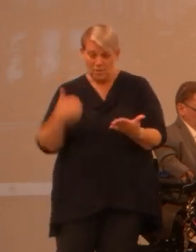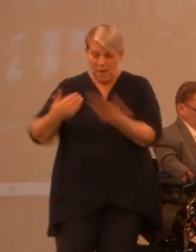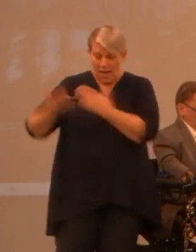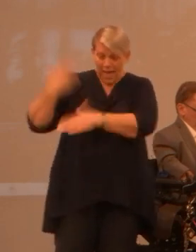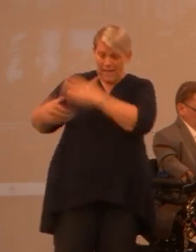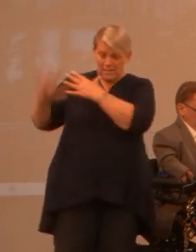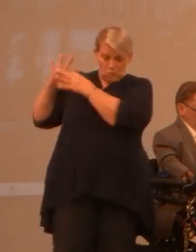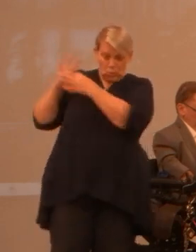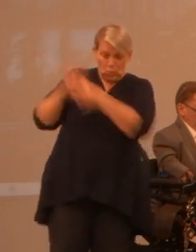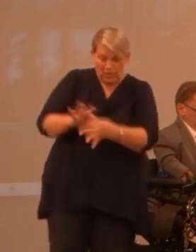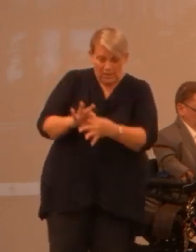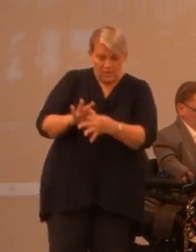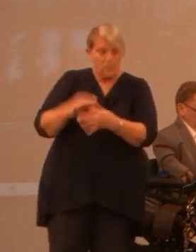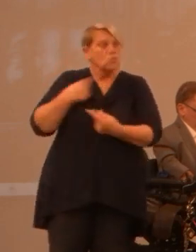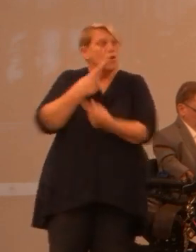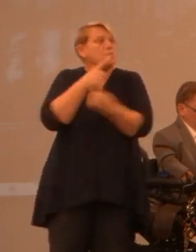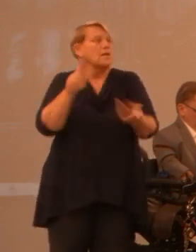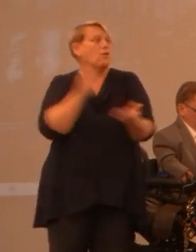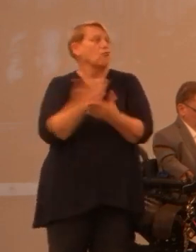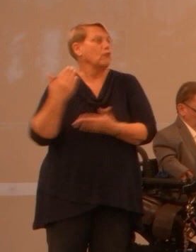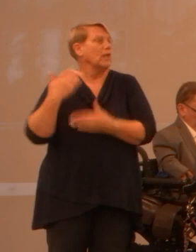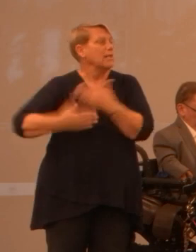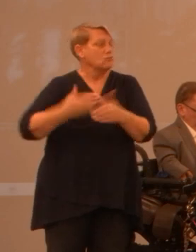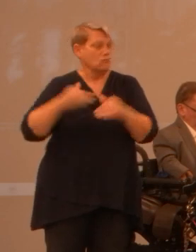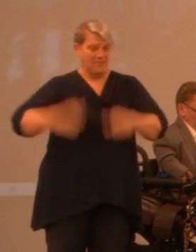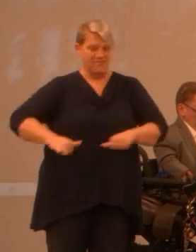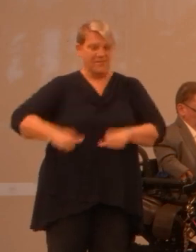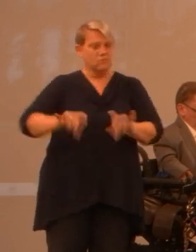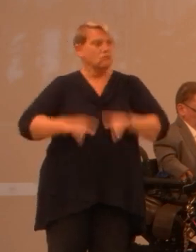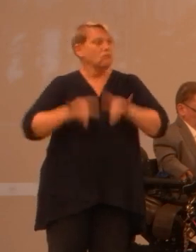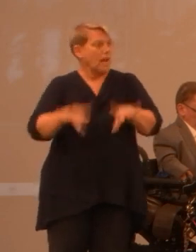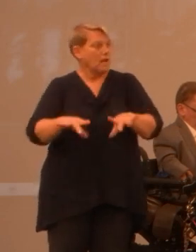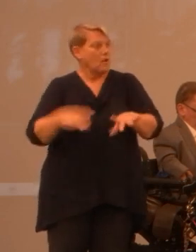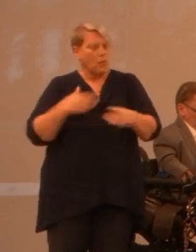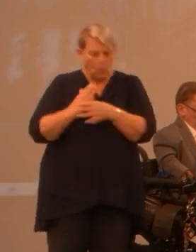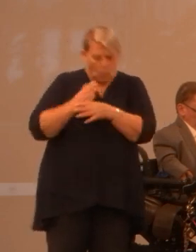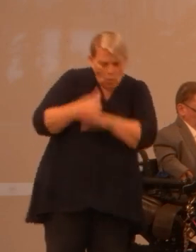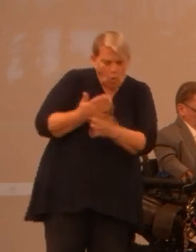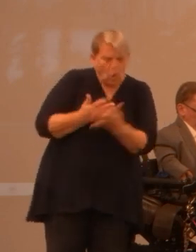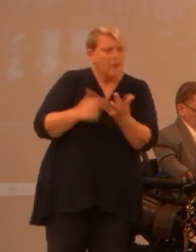don't tell them the real history of this country that we work on, we recreate,